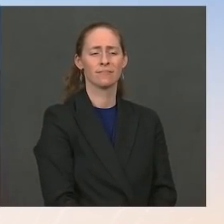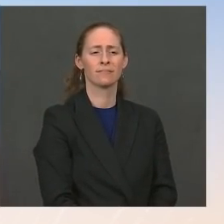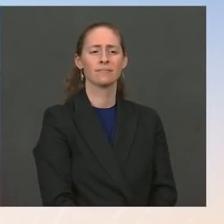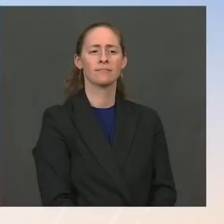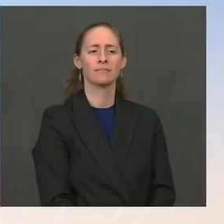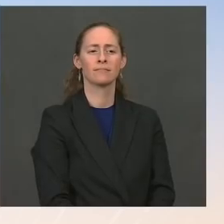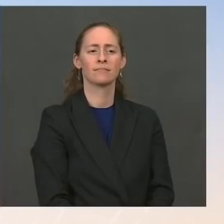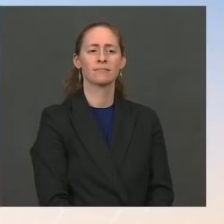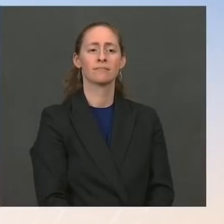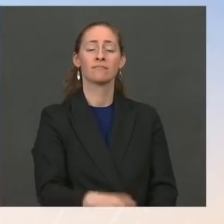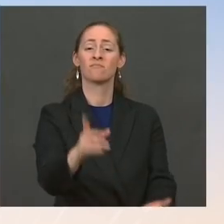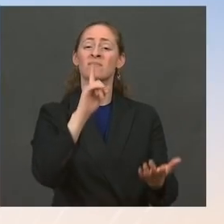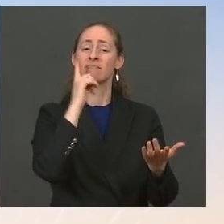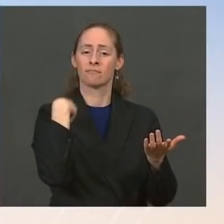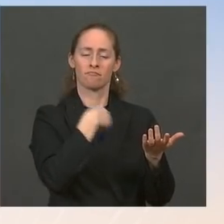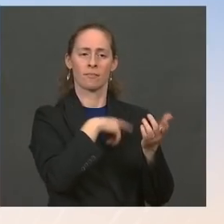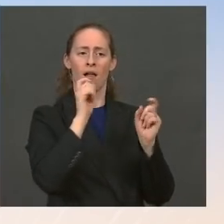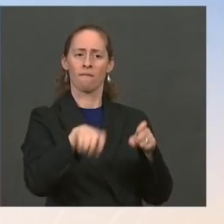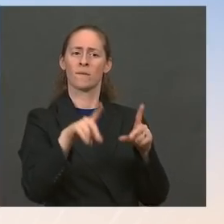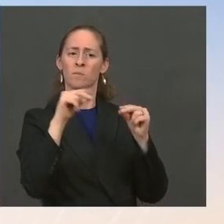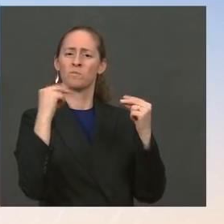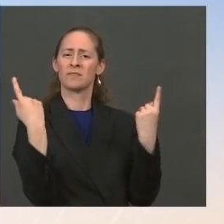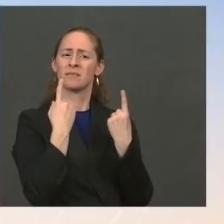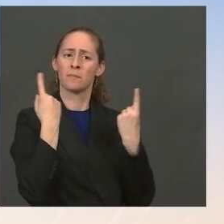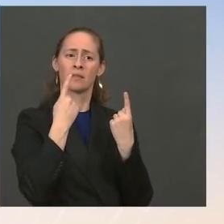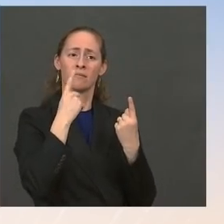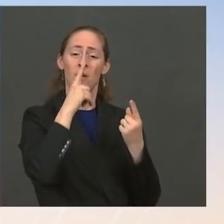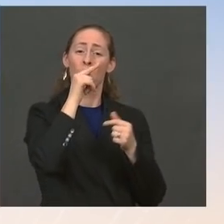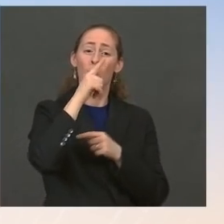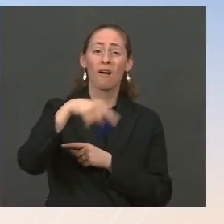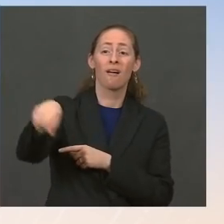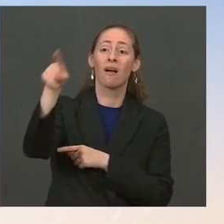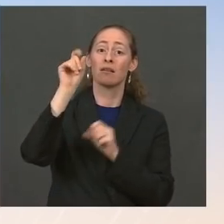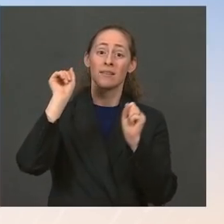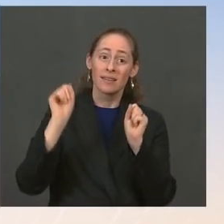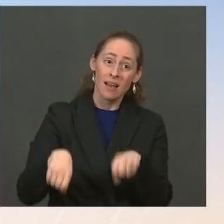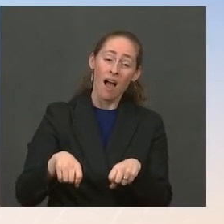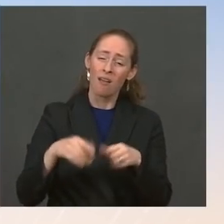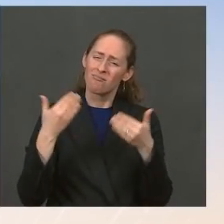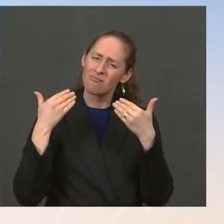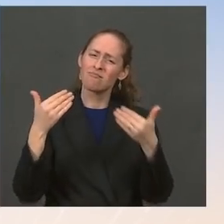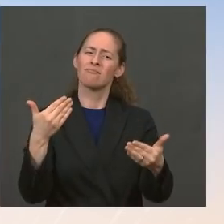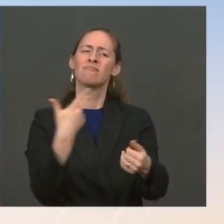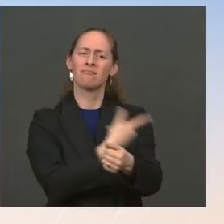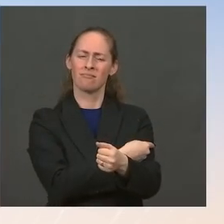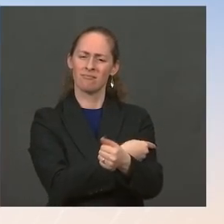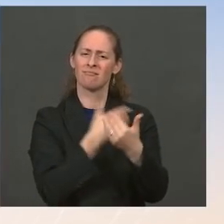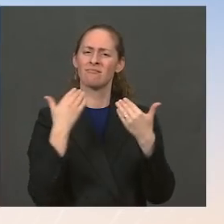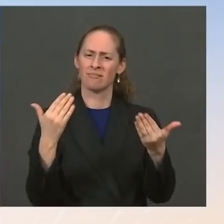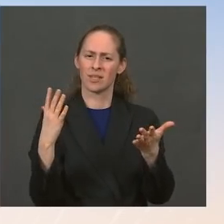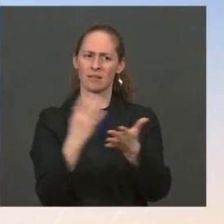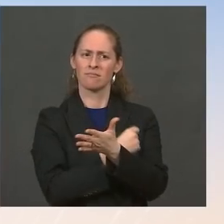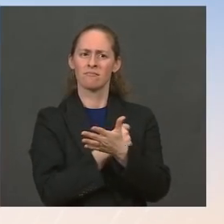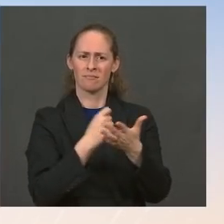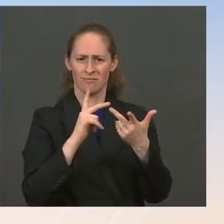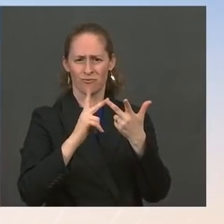we're encouraging every eligible American to get the extra protection a booster offers. They're readily available across the country.